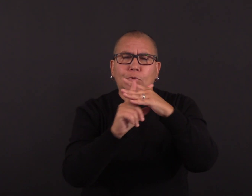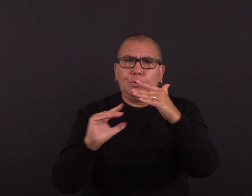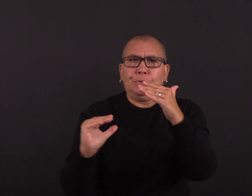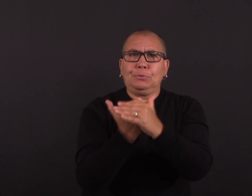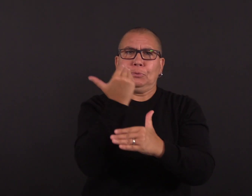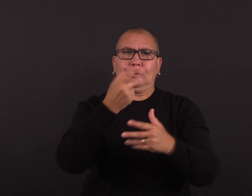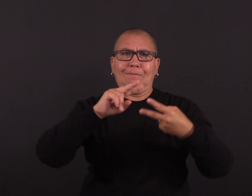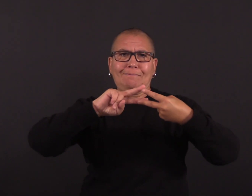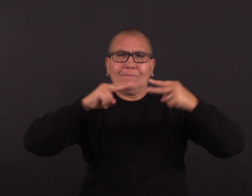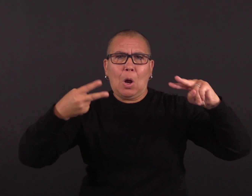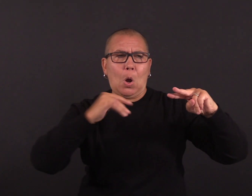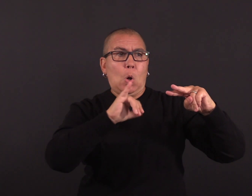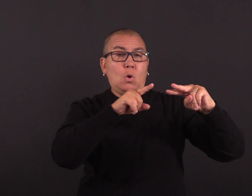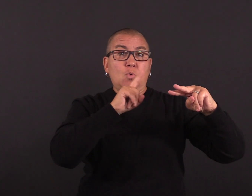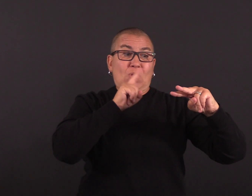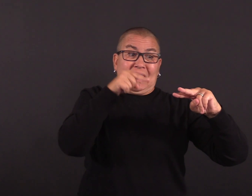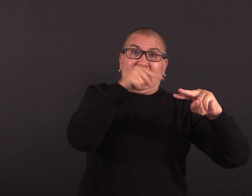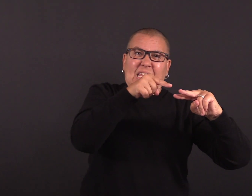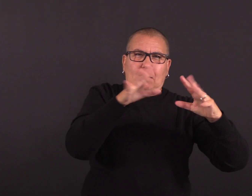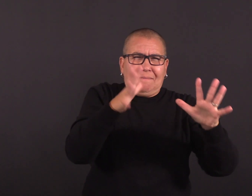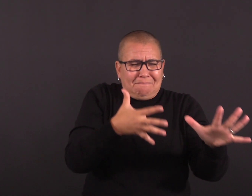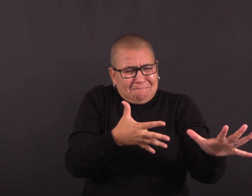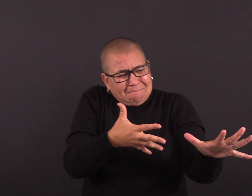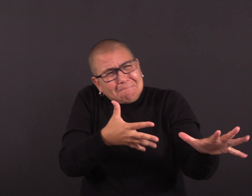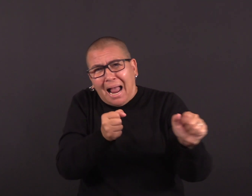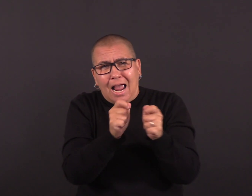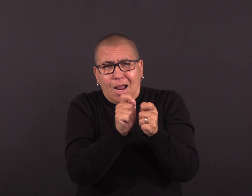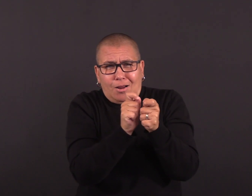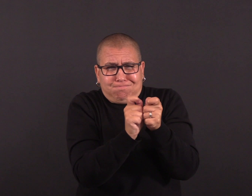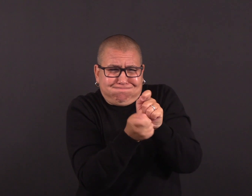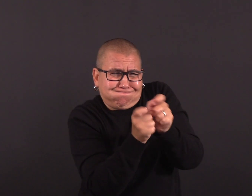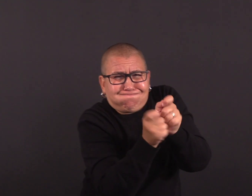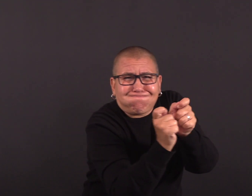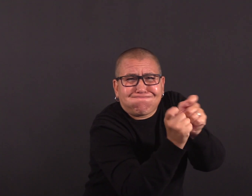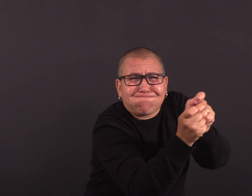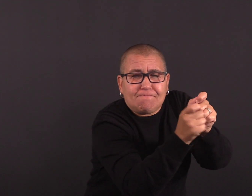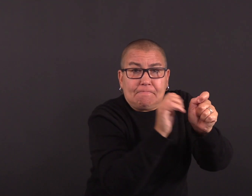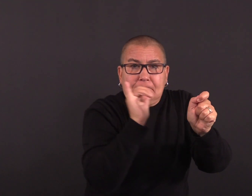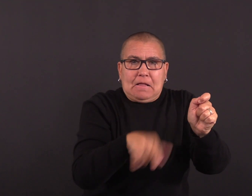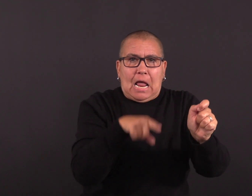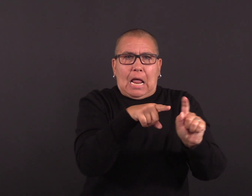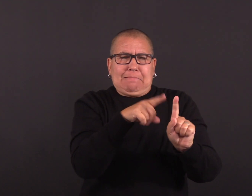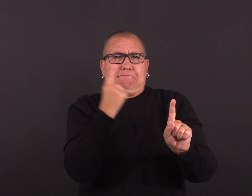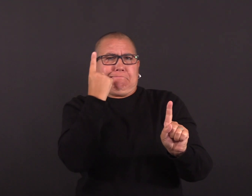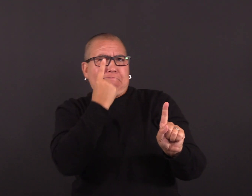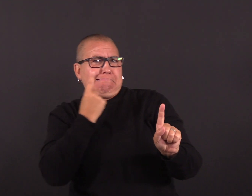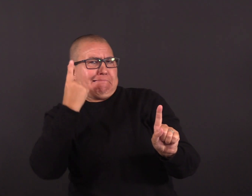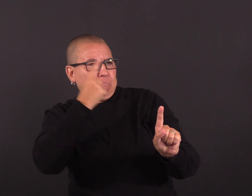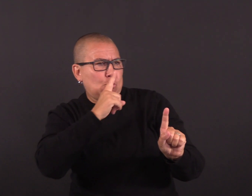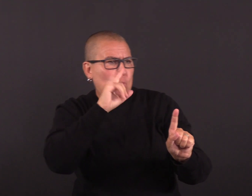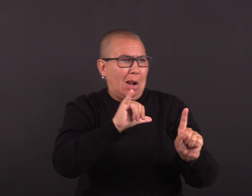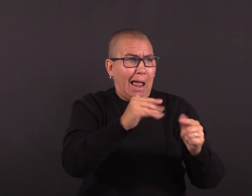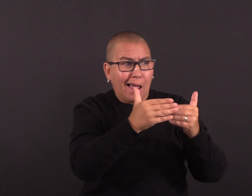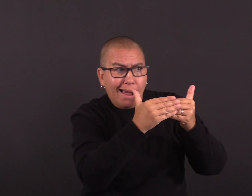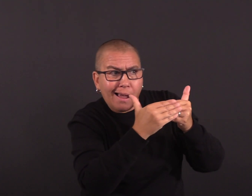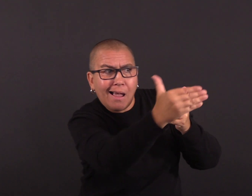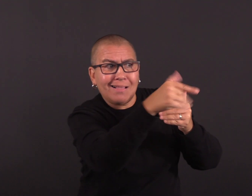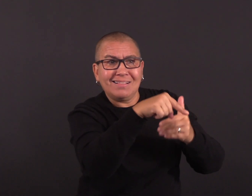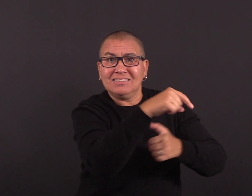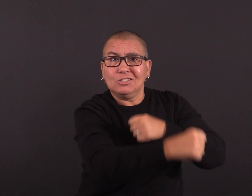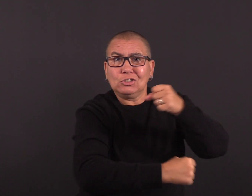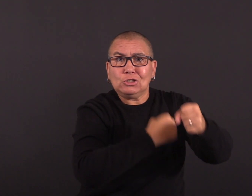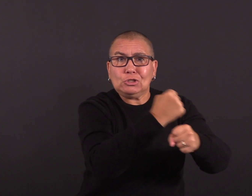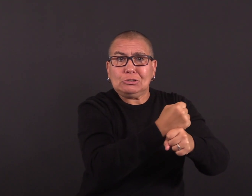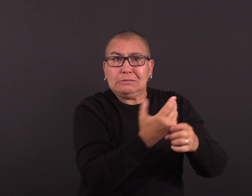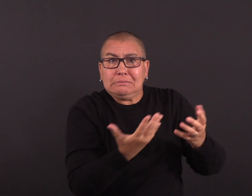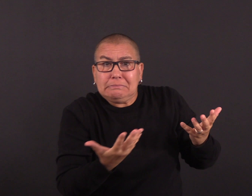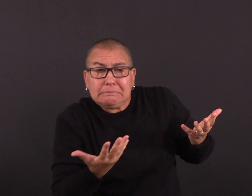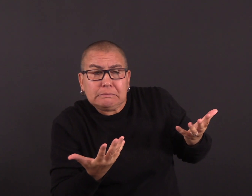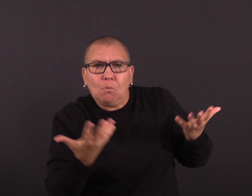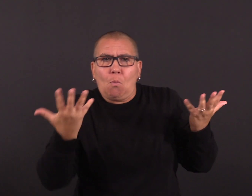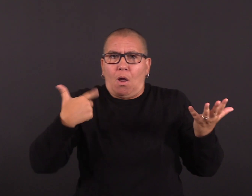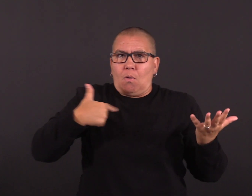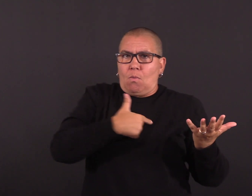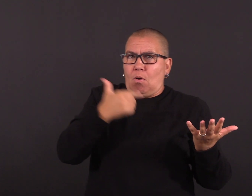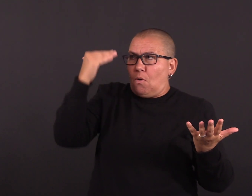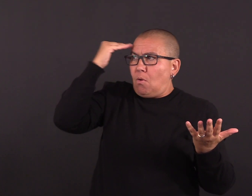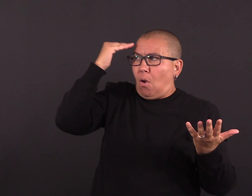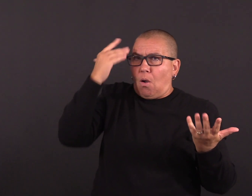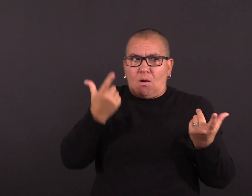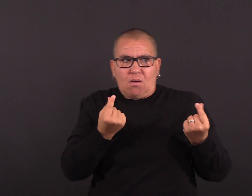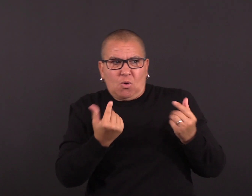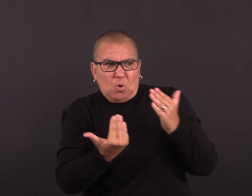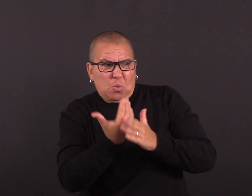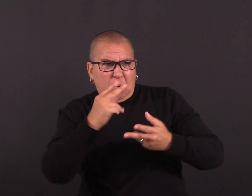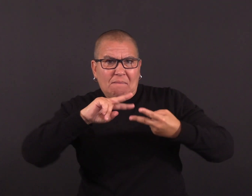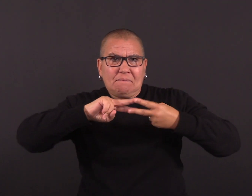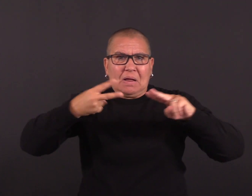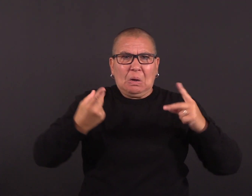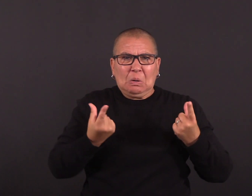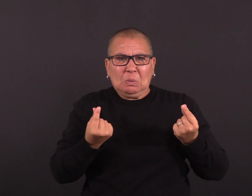variants on the rise around the country. But the appearance of a new "highly